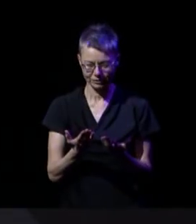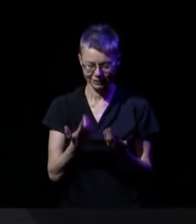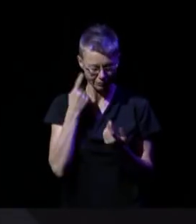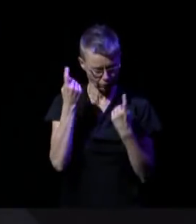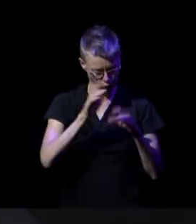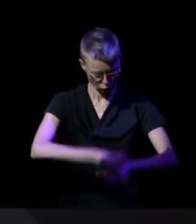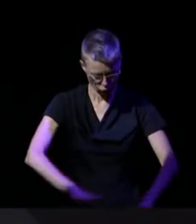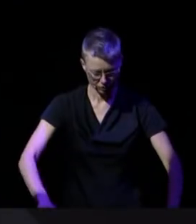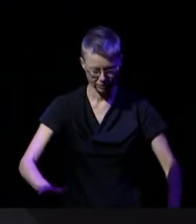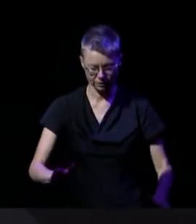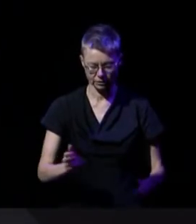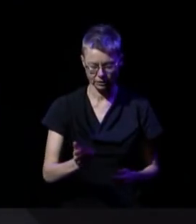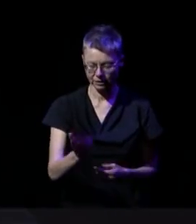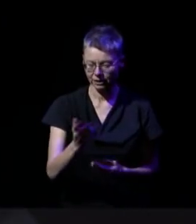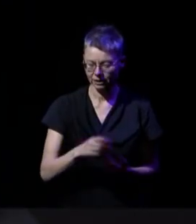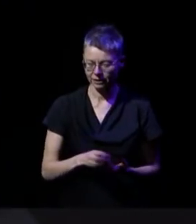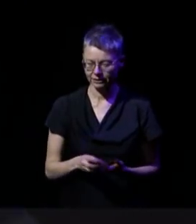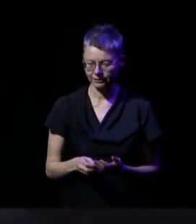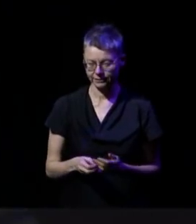I mean, you know, that is, you know, obviously that is not